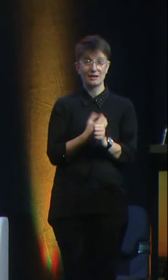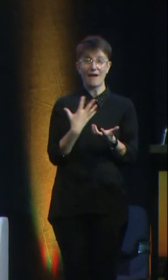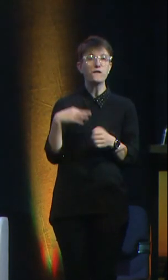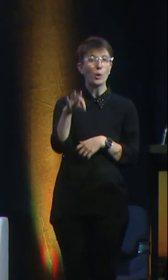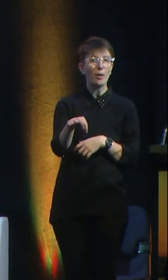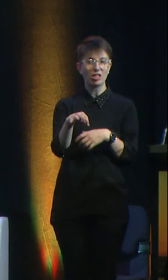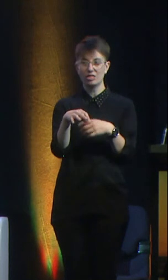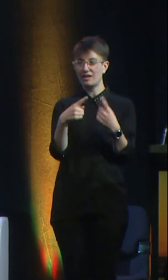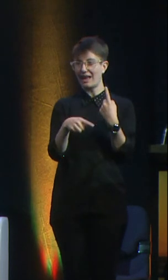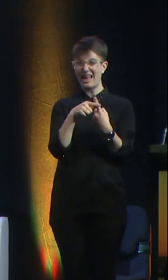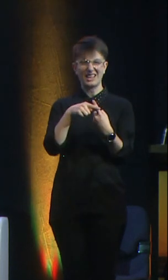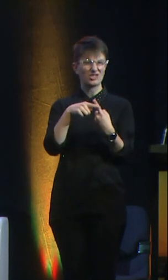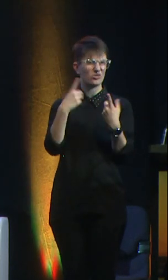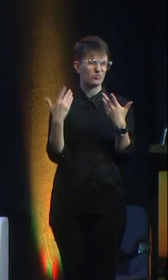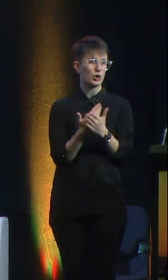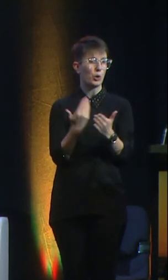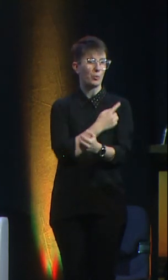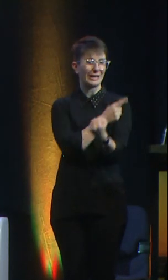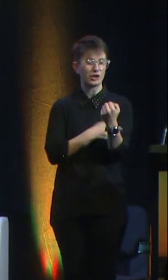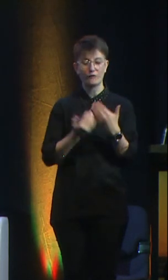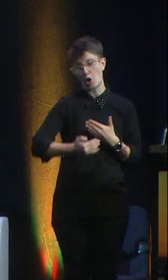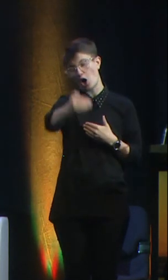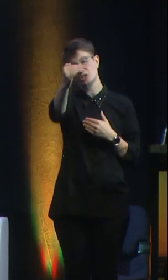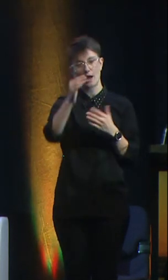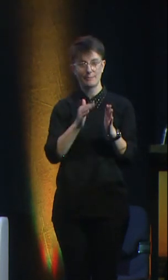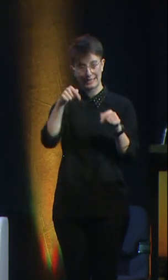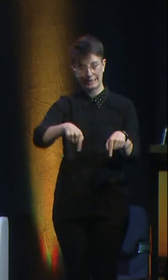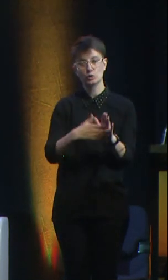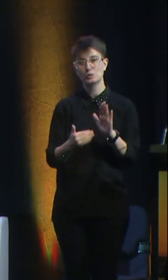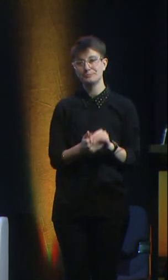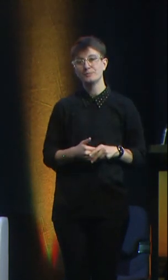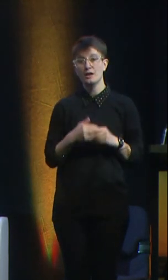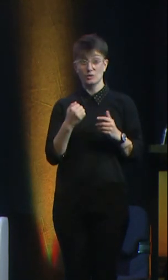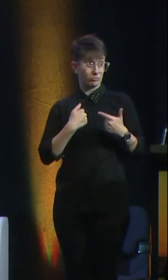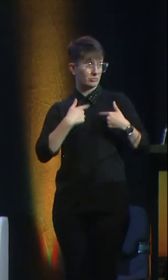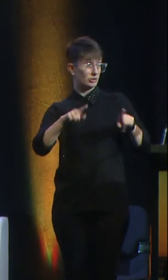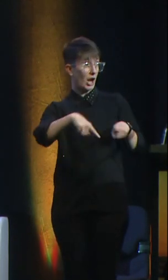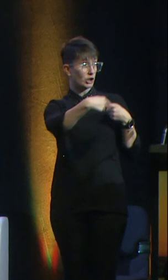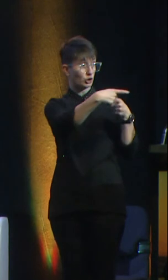time in New Zealand. So my challenge to you is that it starts with